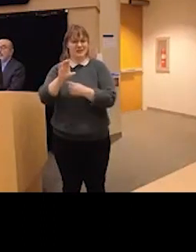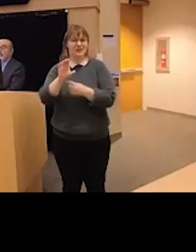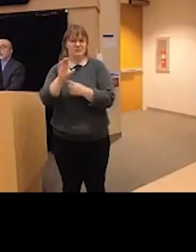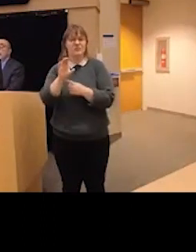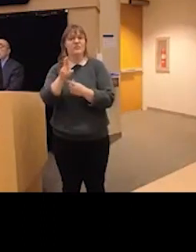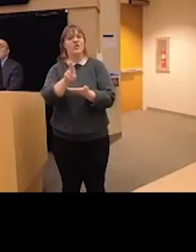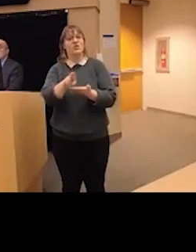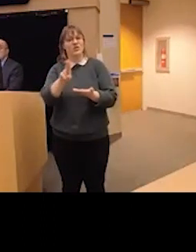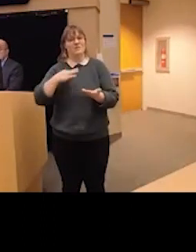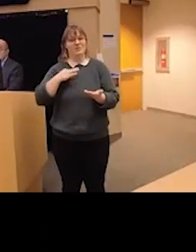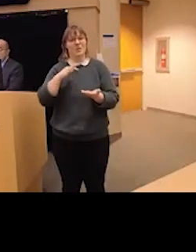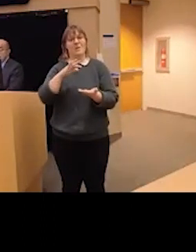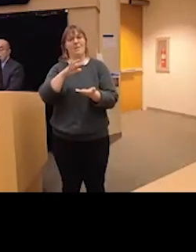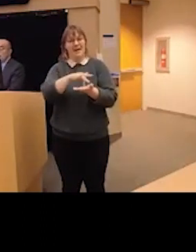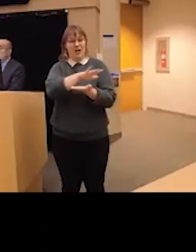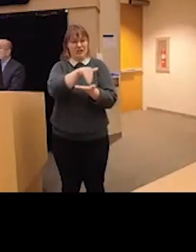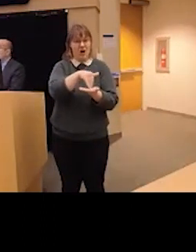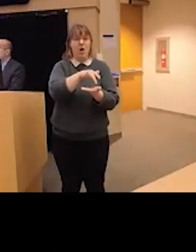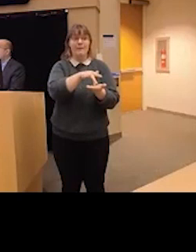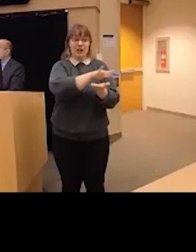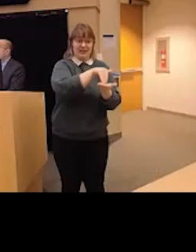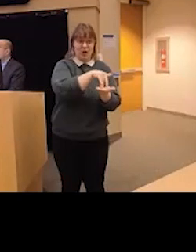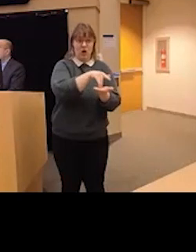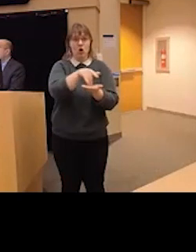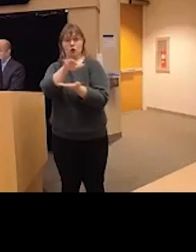um there is the medical center and then there is the medical school um they are connected but they